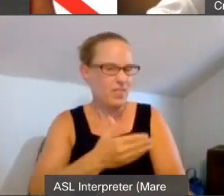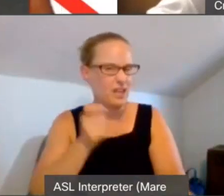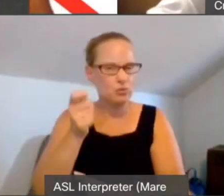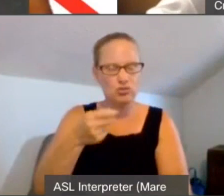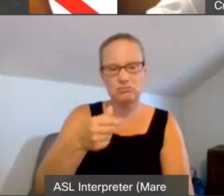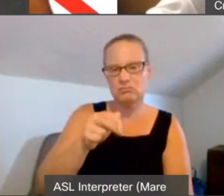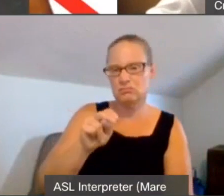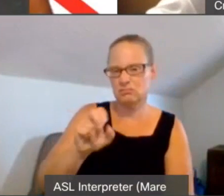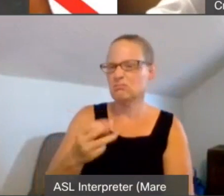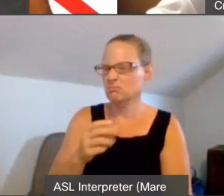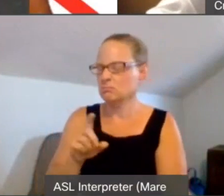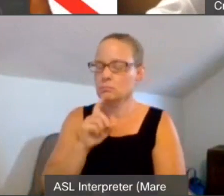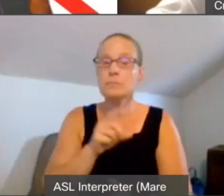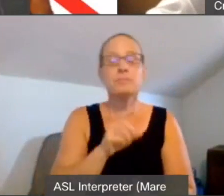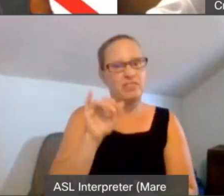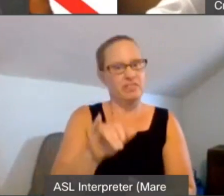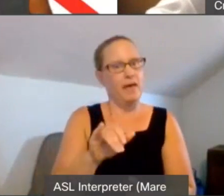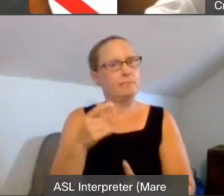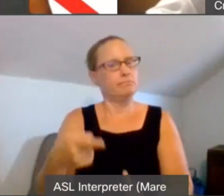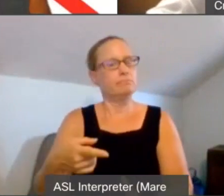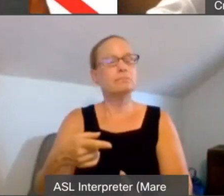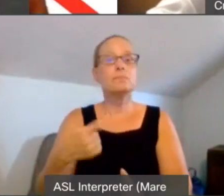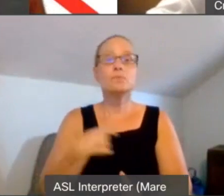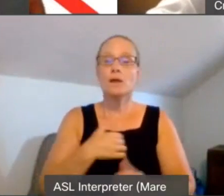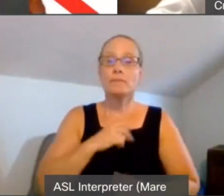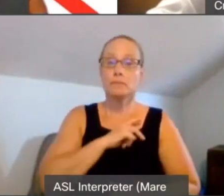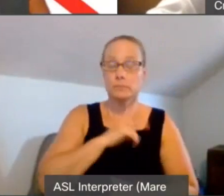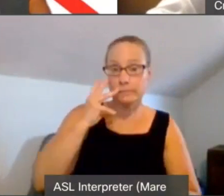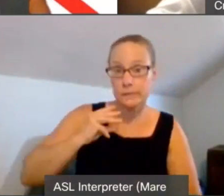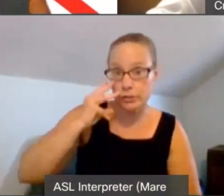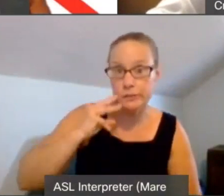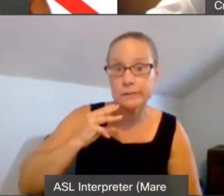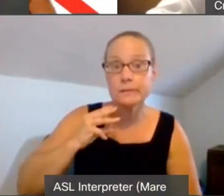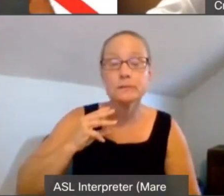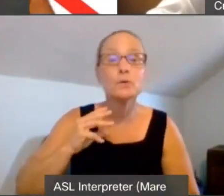I mean that's the thing like because we have the personal experience so then that also builds